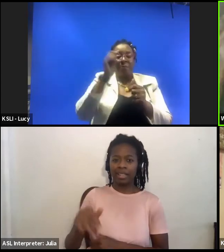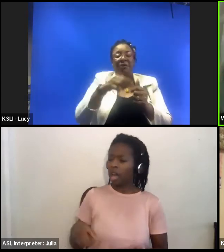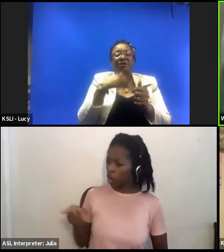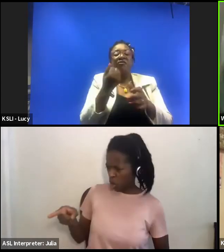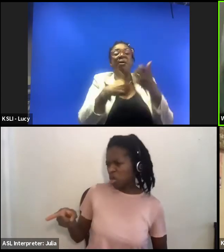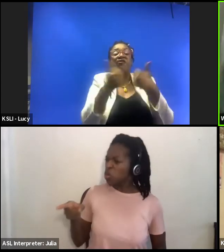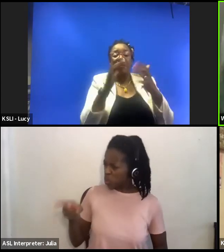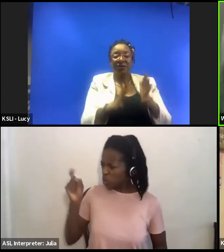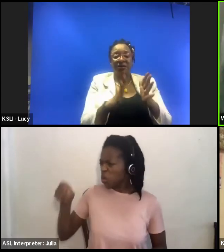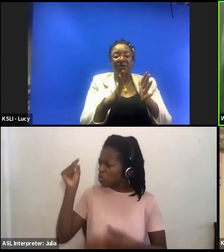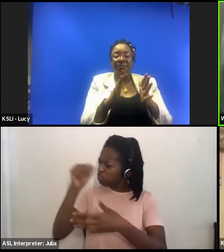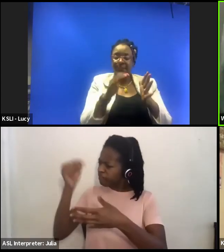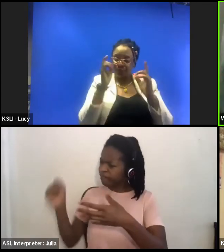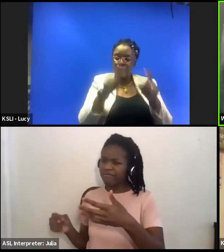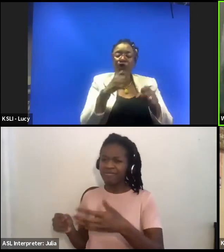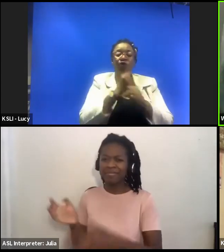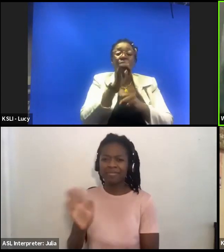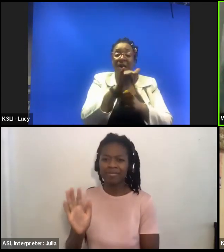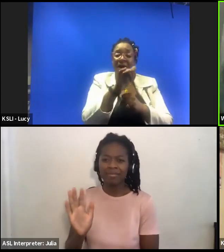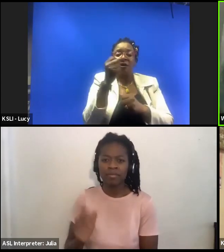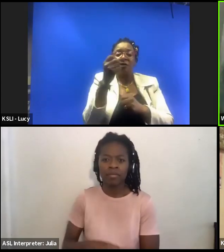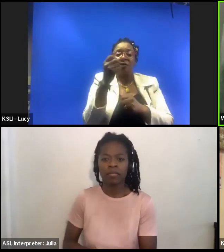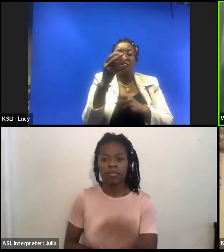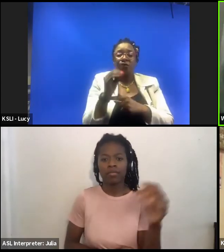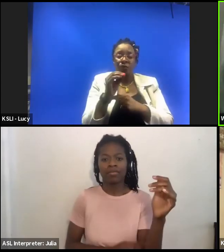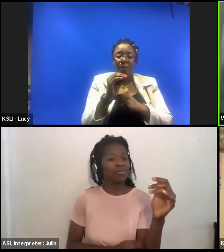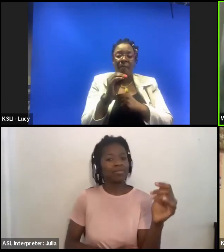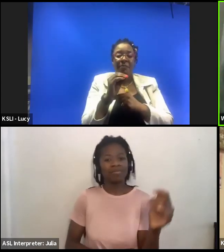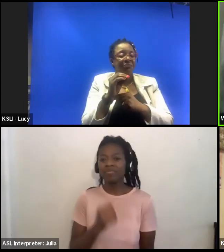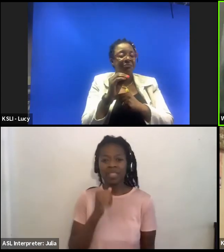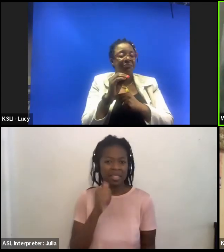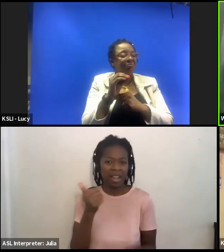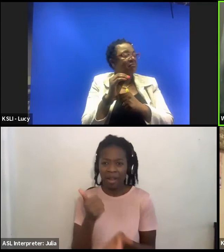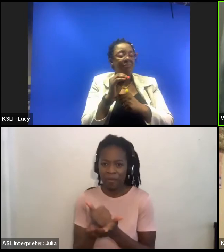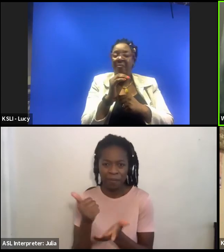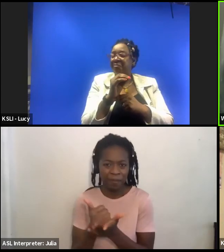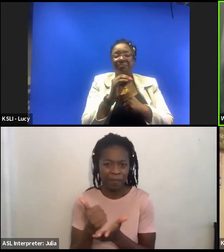So it wasn't productive in any way. And nowadays